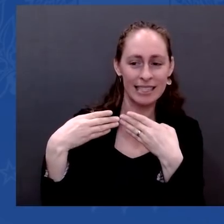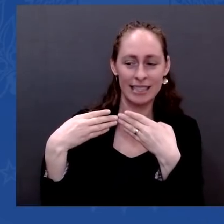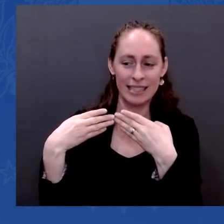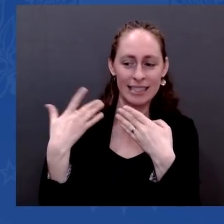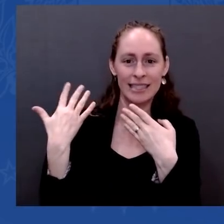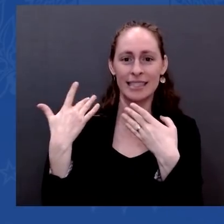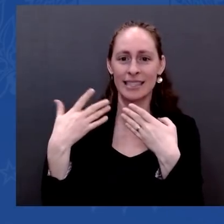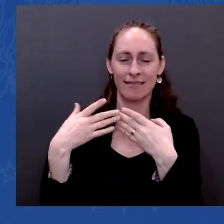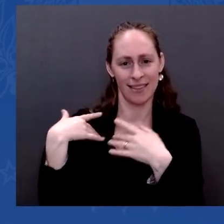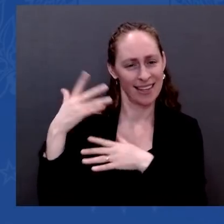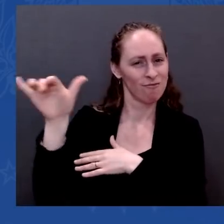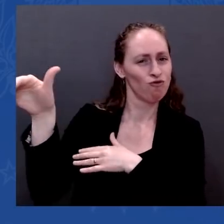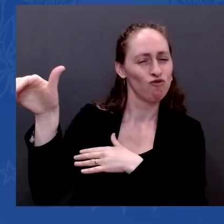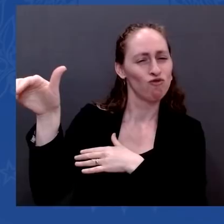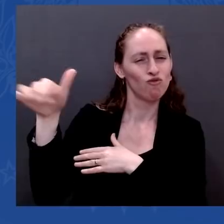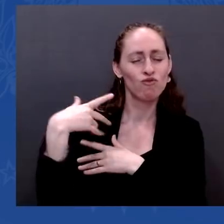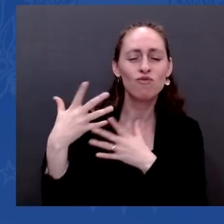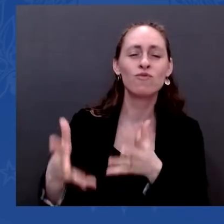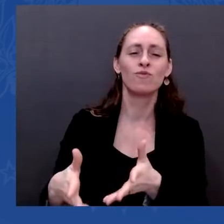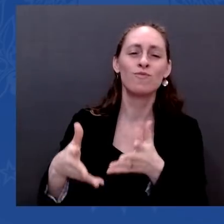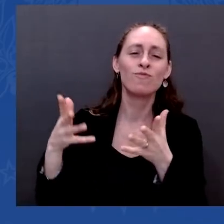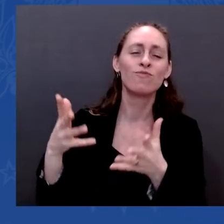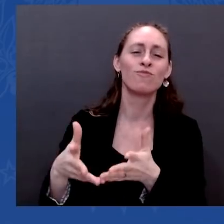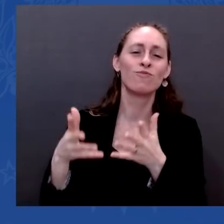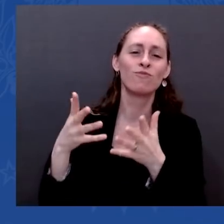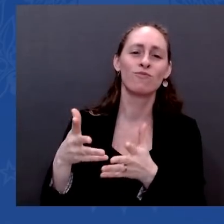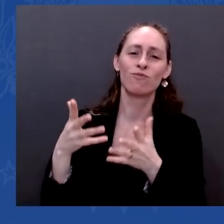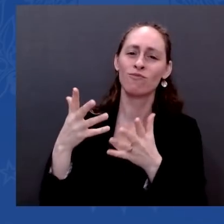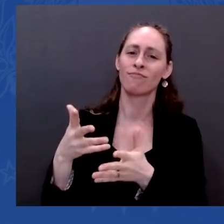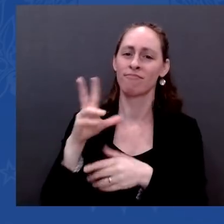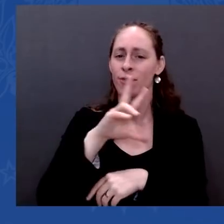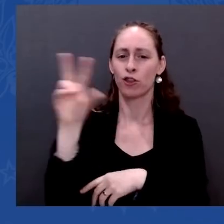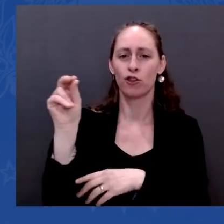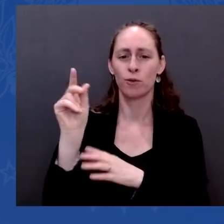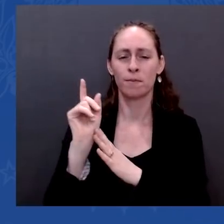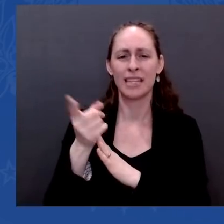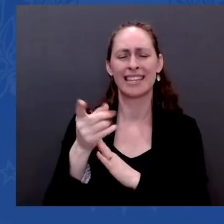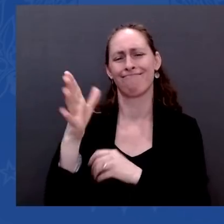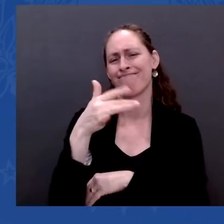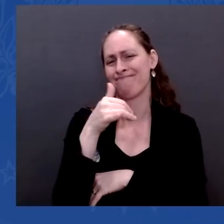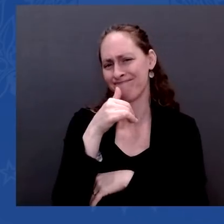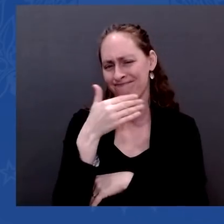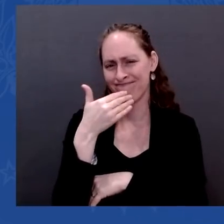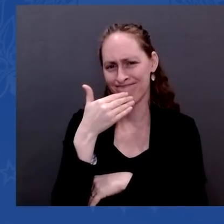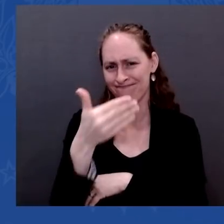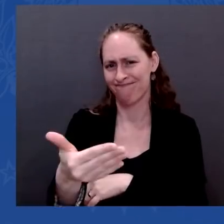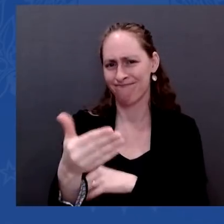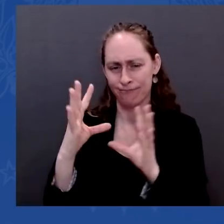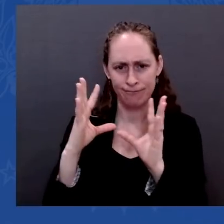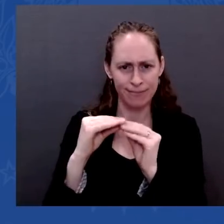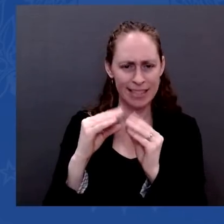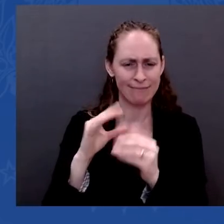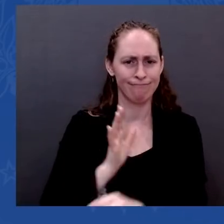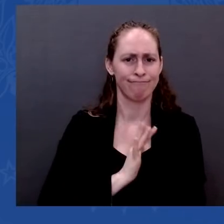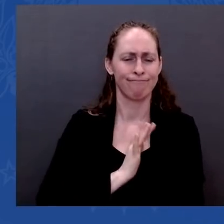One of the things that struck me was the shared values, and -- that shape how each of us approaches leadership,